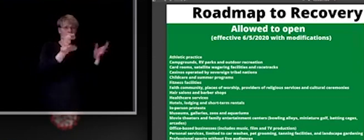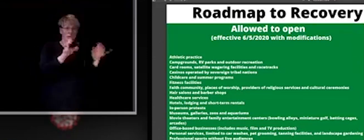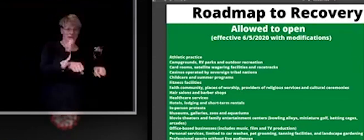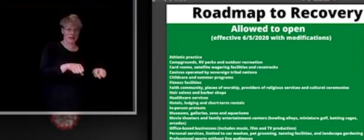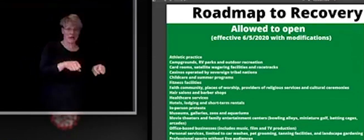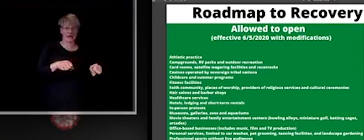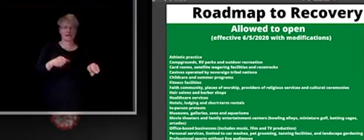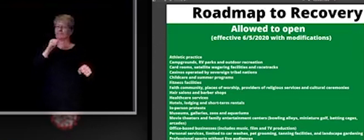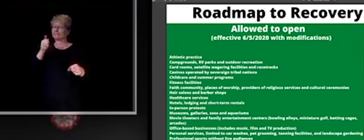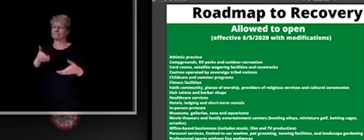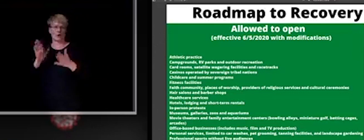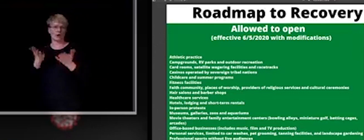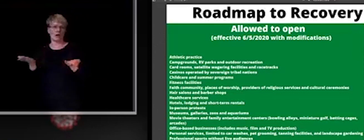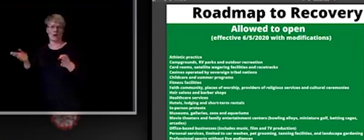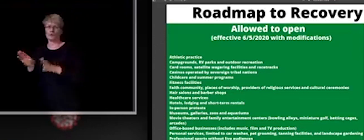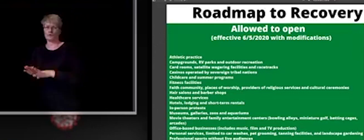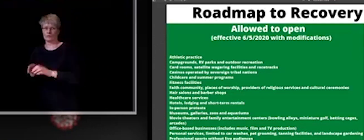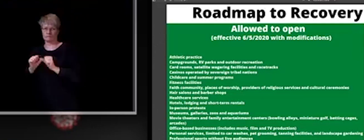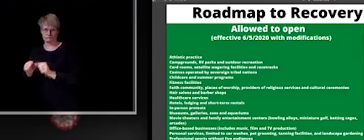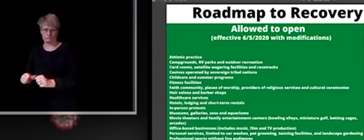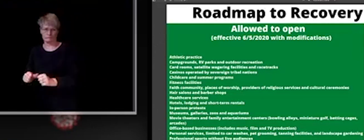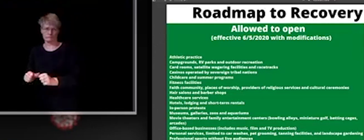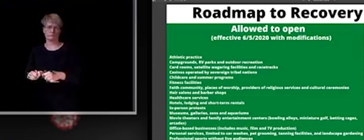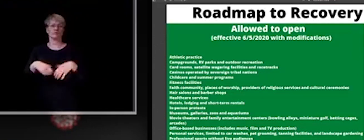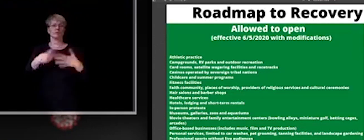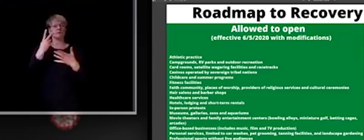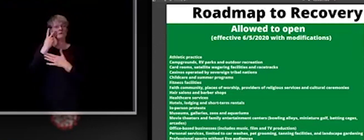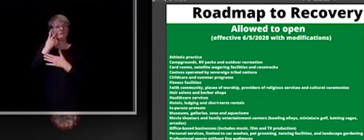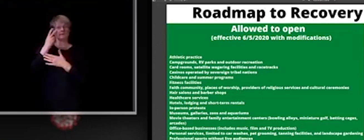on the ShastaReady.org website. It looks like that’s what you’re viewing right now.